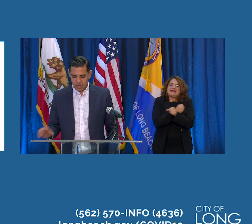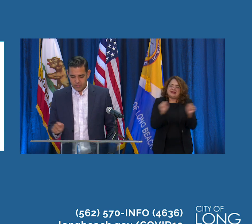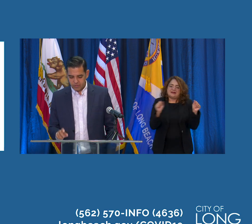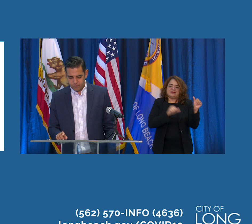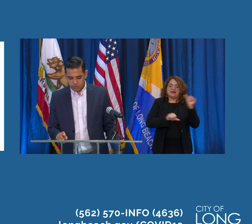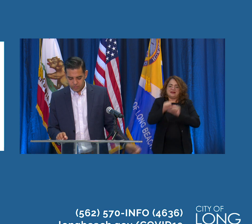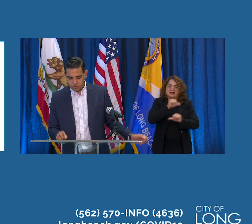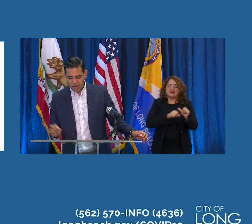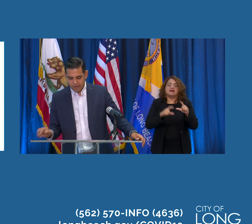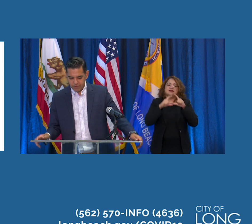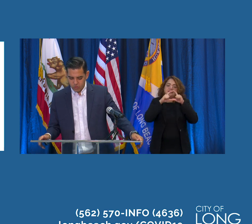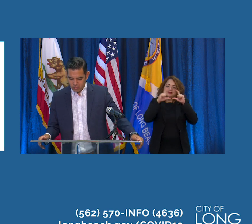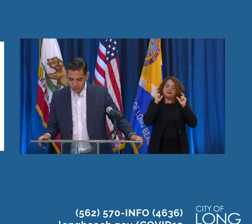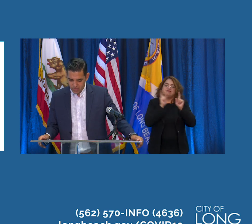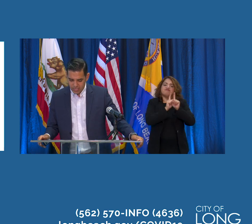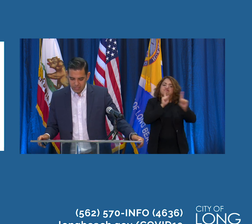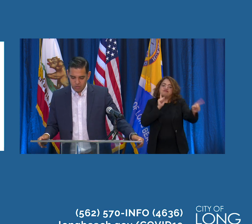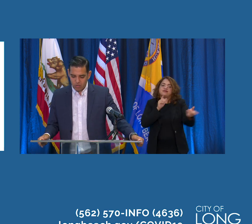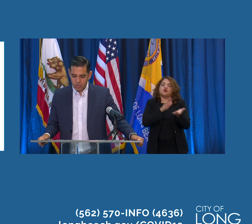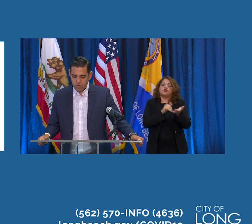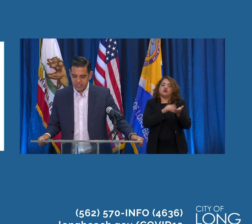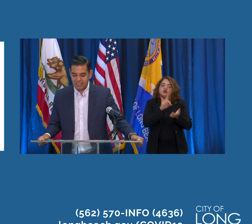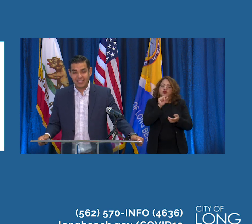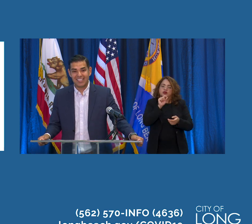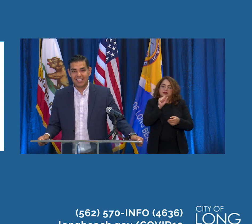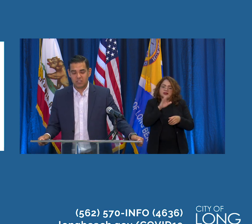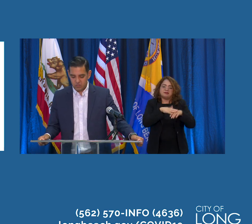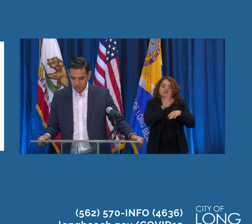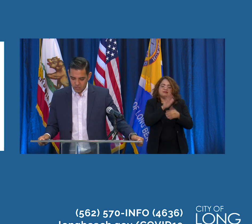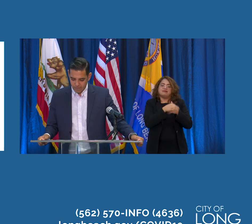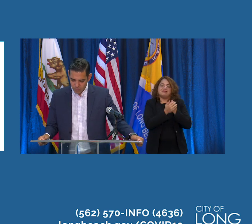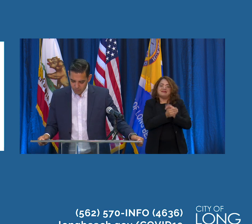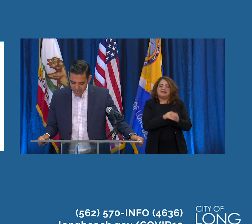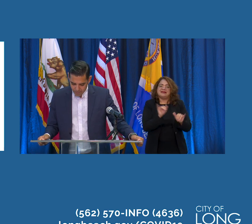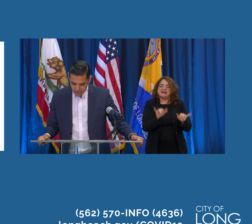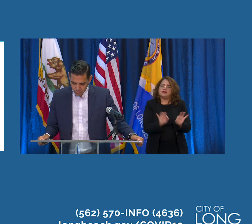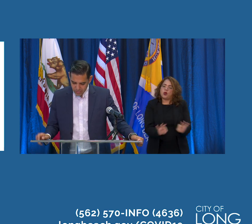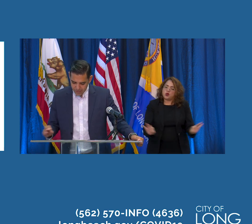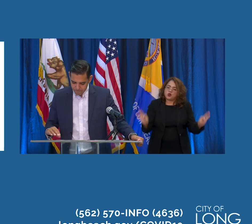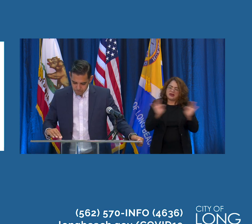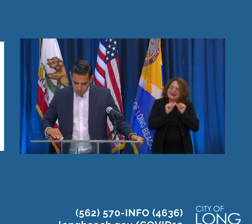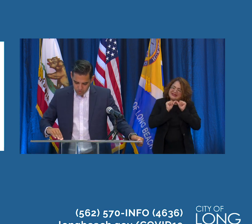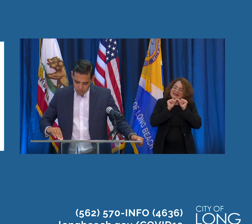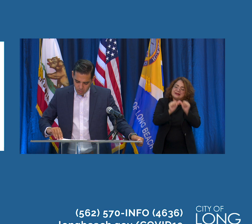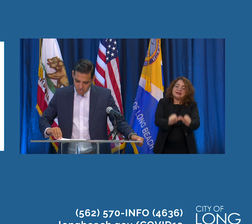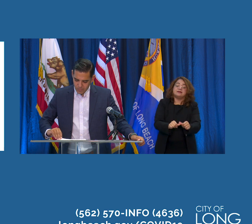This, this graph that you can see is our COVID-19 cases by episode date.